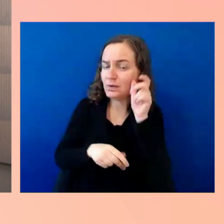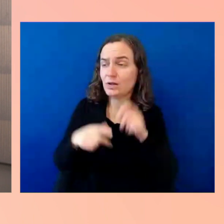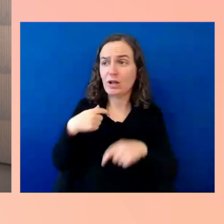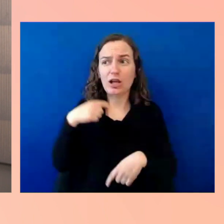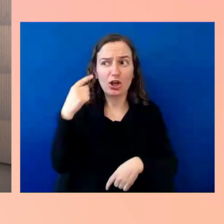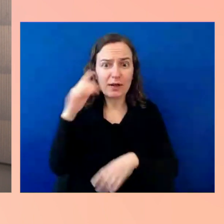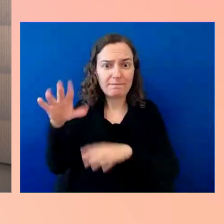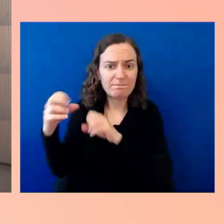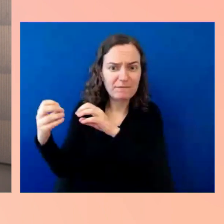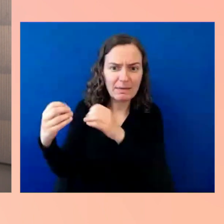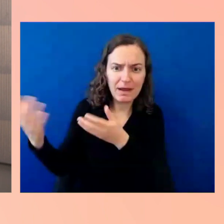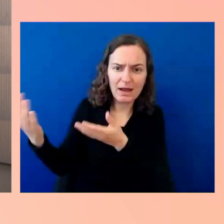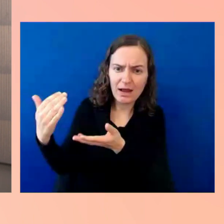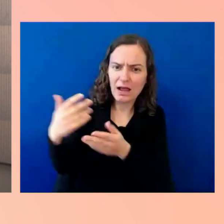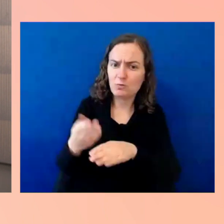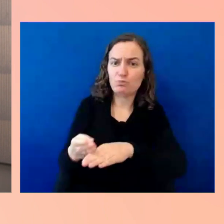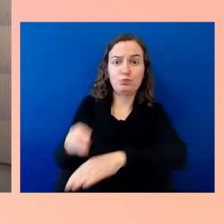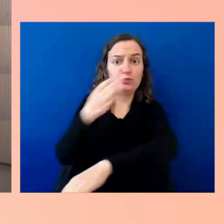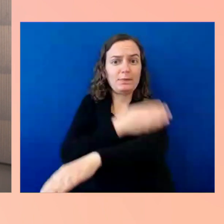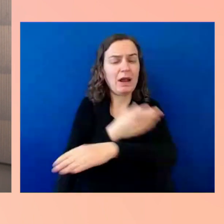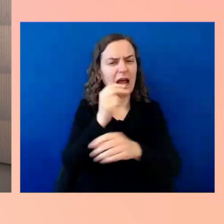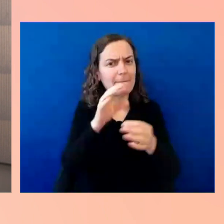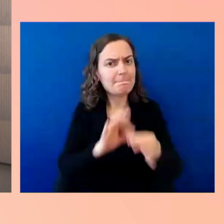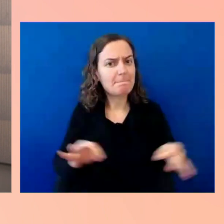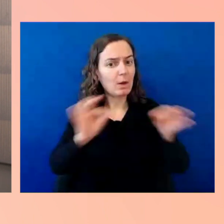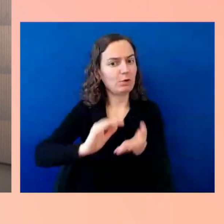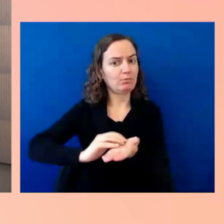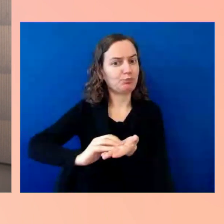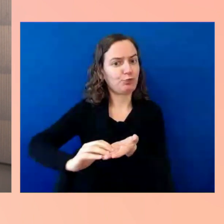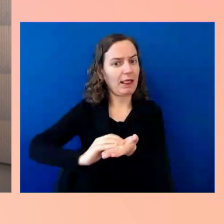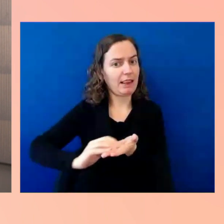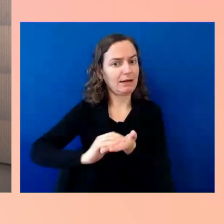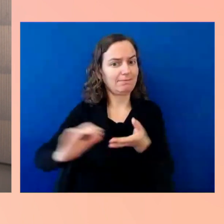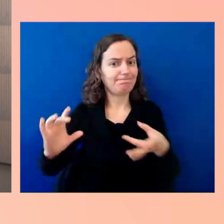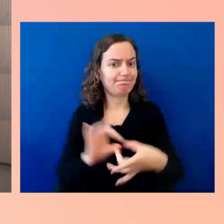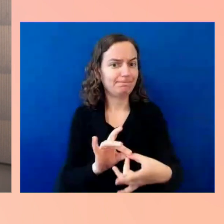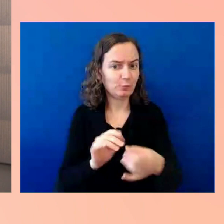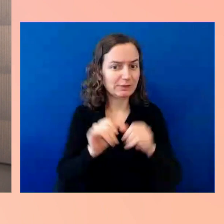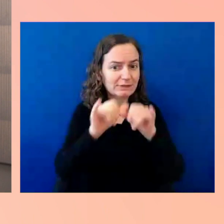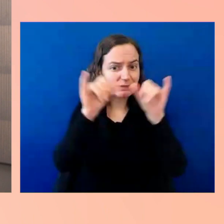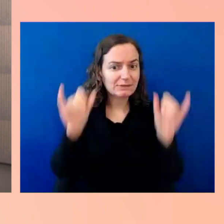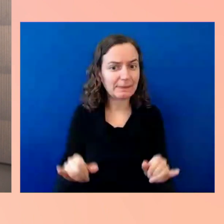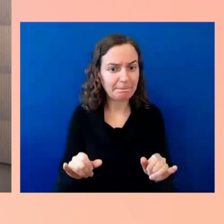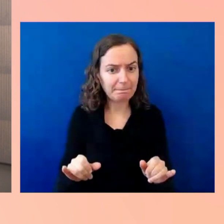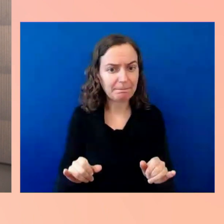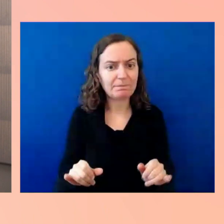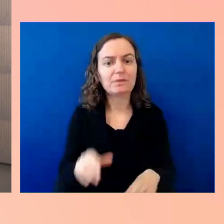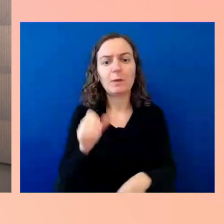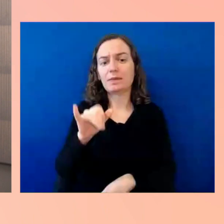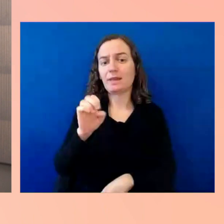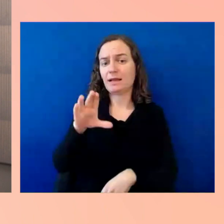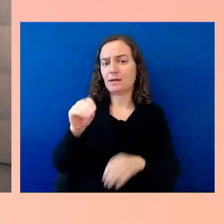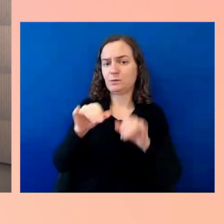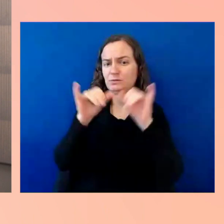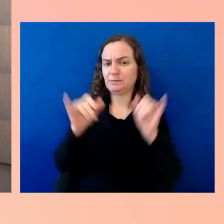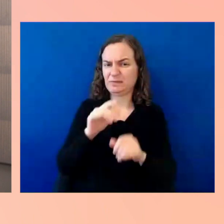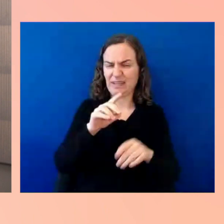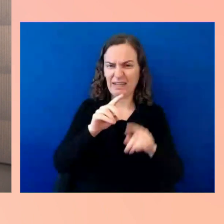a rich ecosystem of AD solutions. This is why I'm excited to share that with the Windows 11 February update,